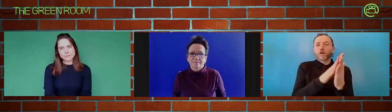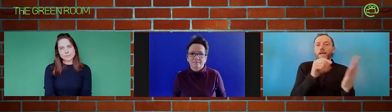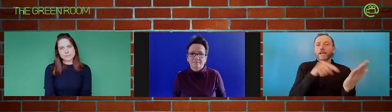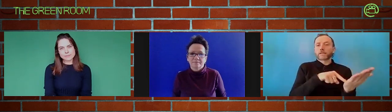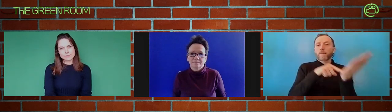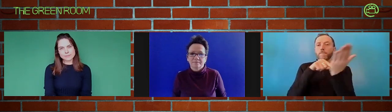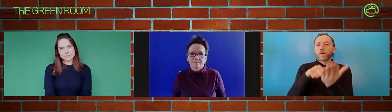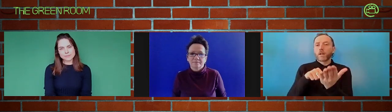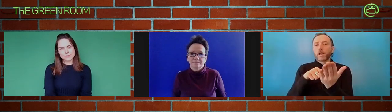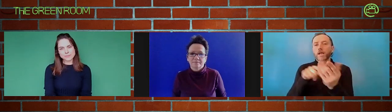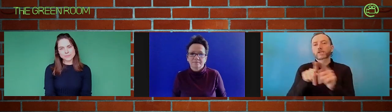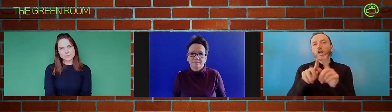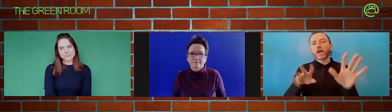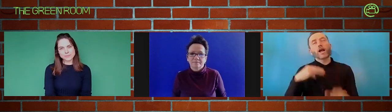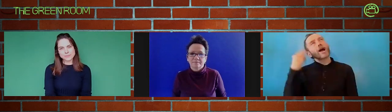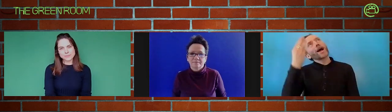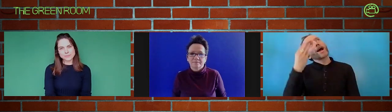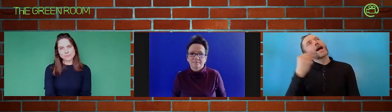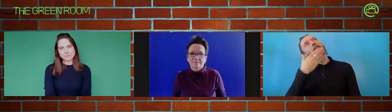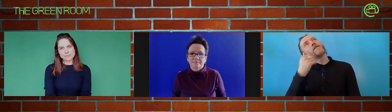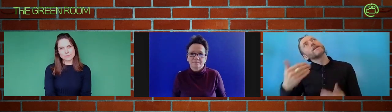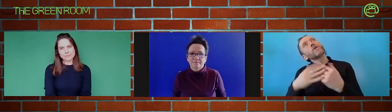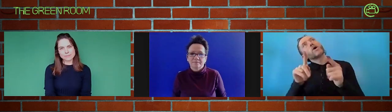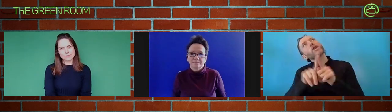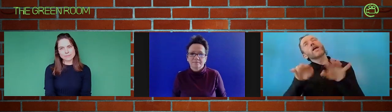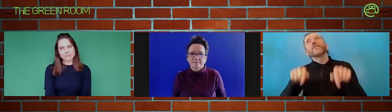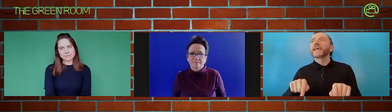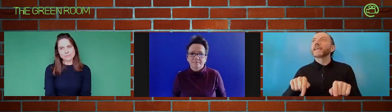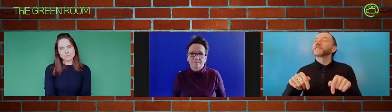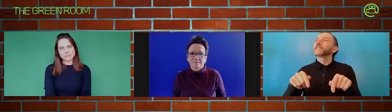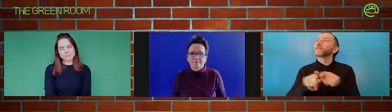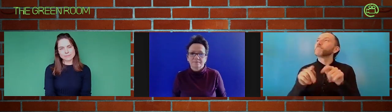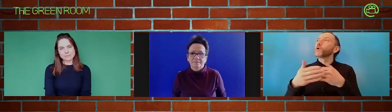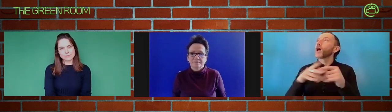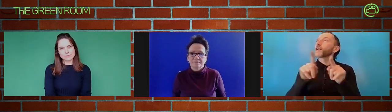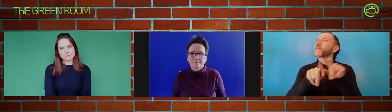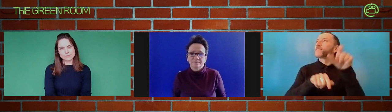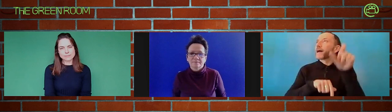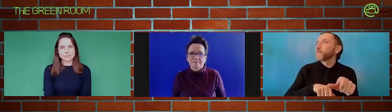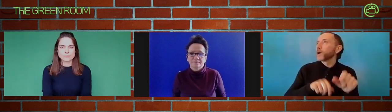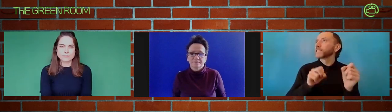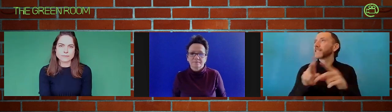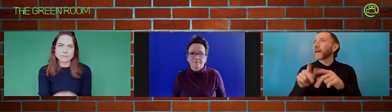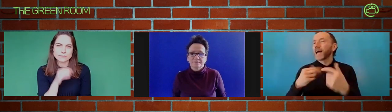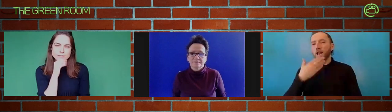it be lovely if we had more of this kind of person! 'oh wouldn't that be lovely wouldn't it...' Yeah, but how are you going to do it?